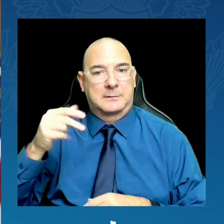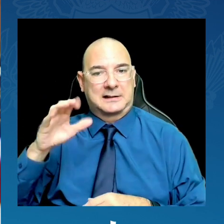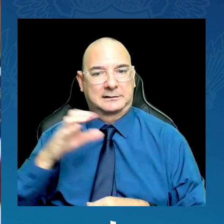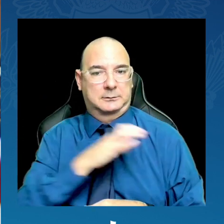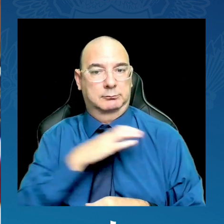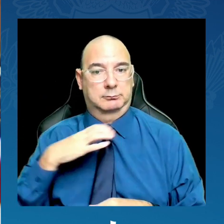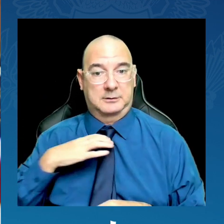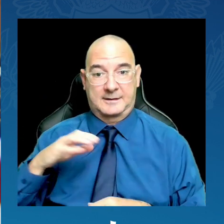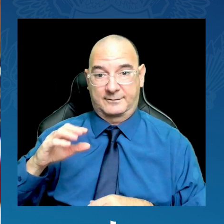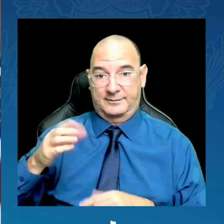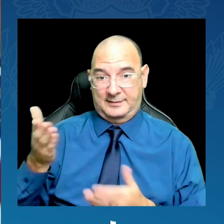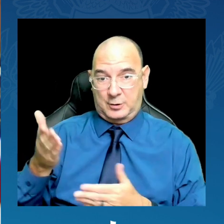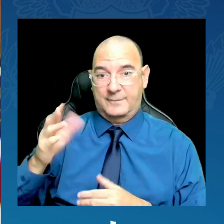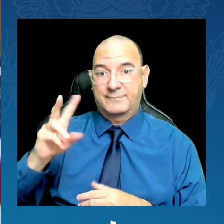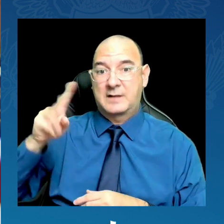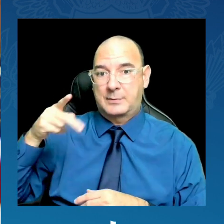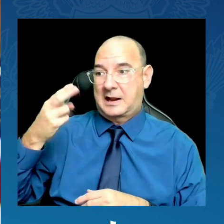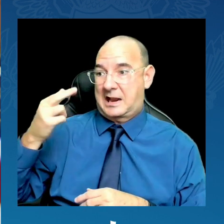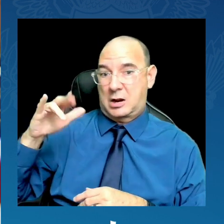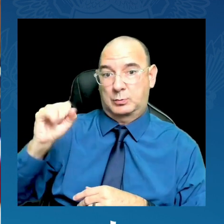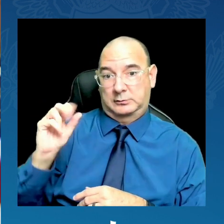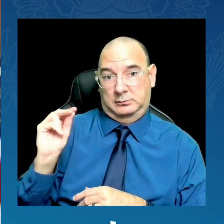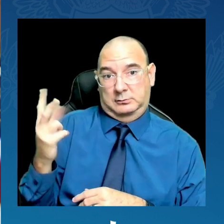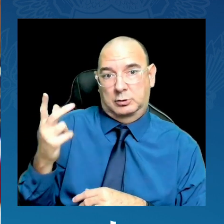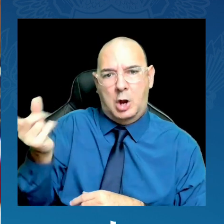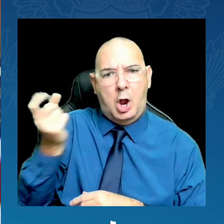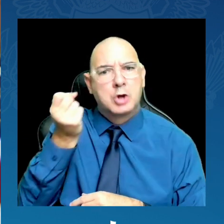and advancing United States leadership in space,